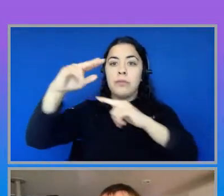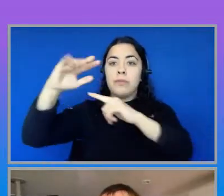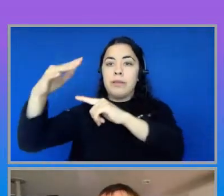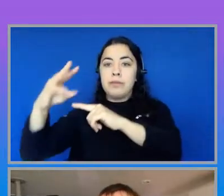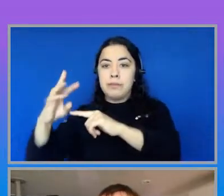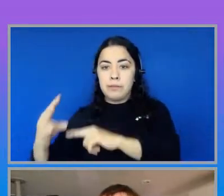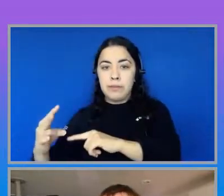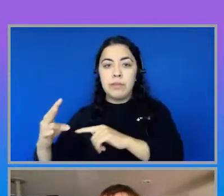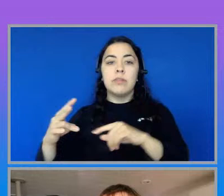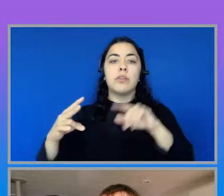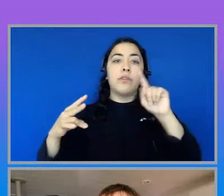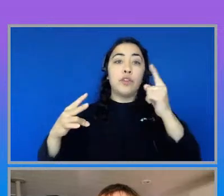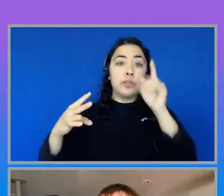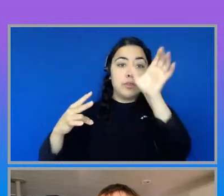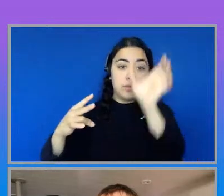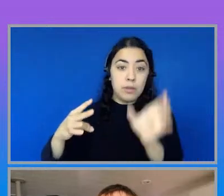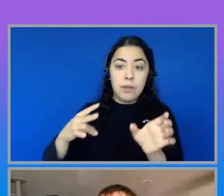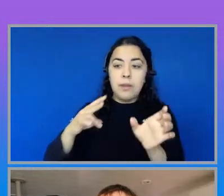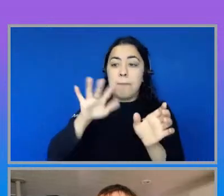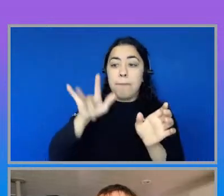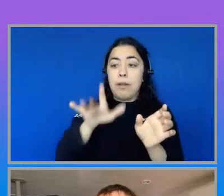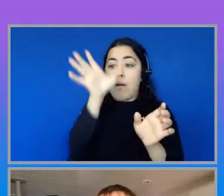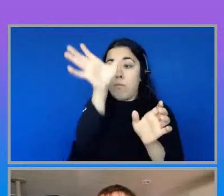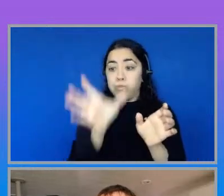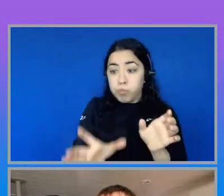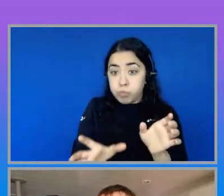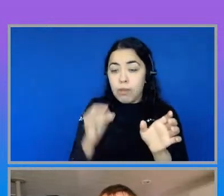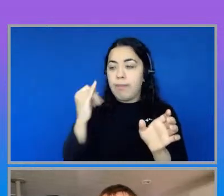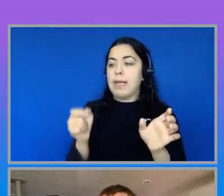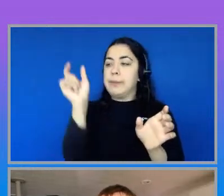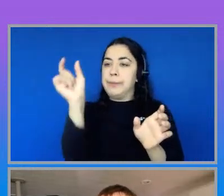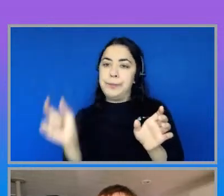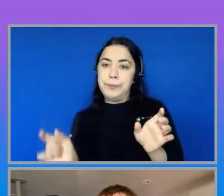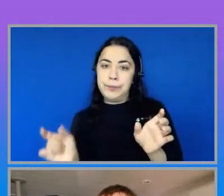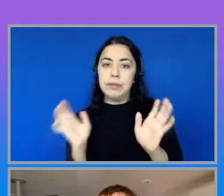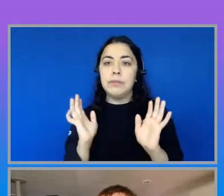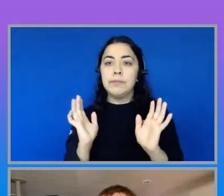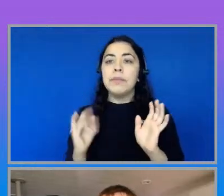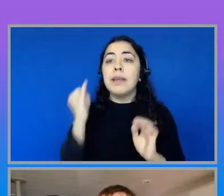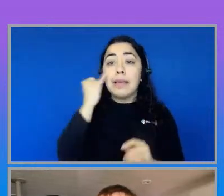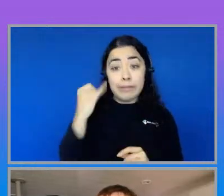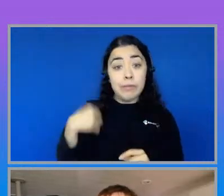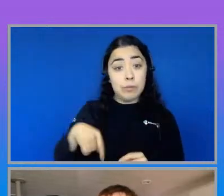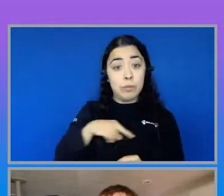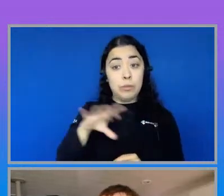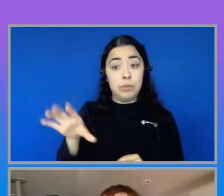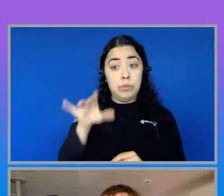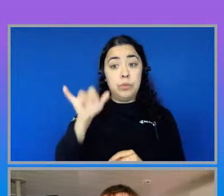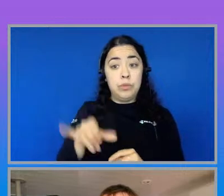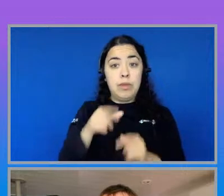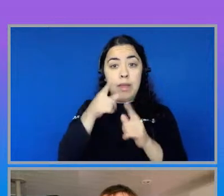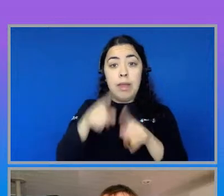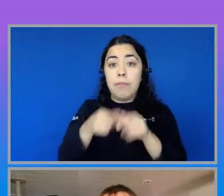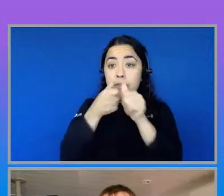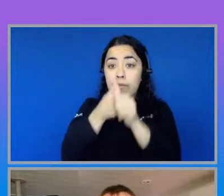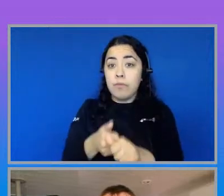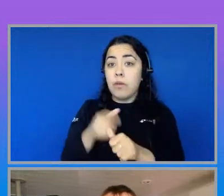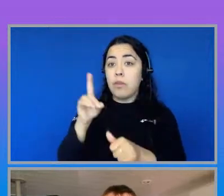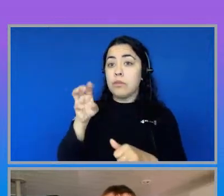last column top to bottom. If we were to do this, you know, when